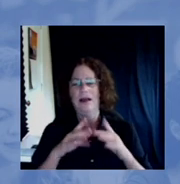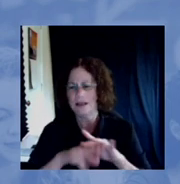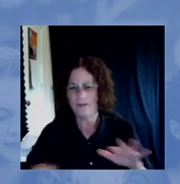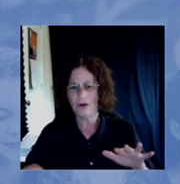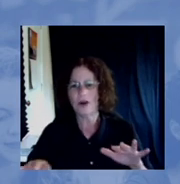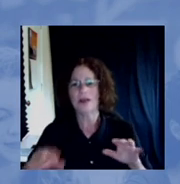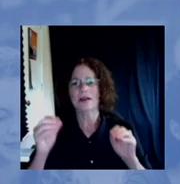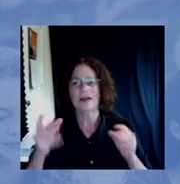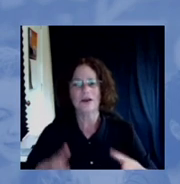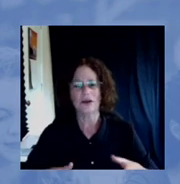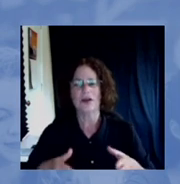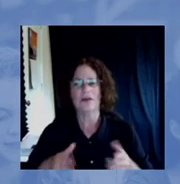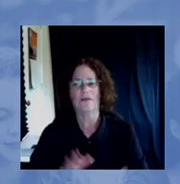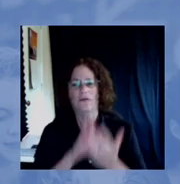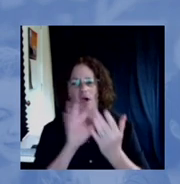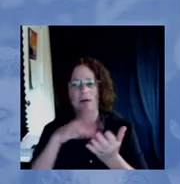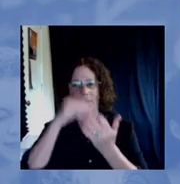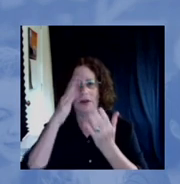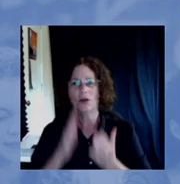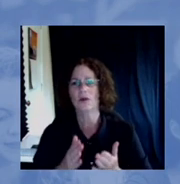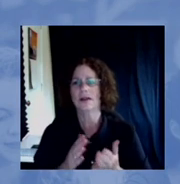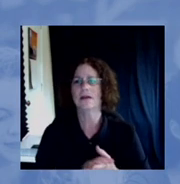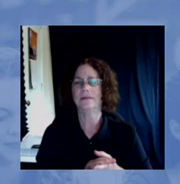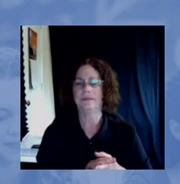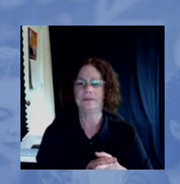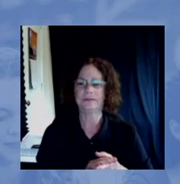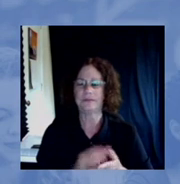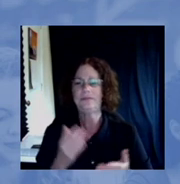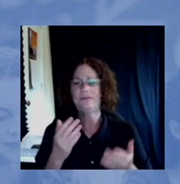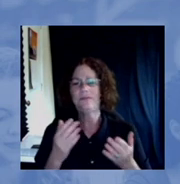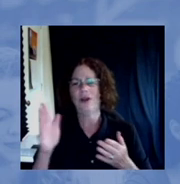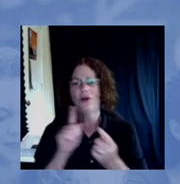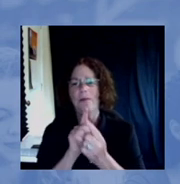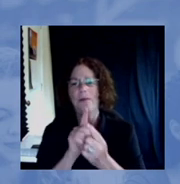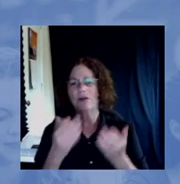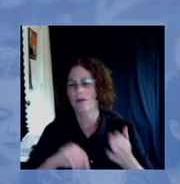STUDENTS. >> I BET YOU MADE YOUR MENTOR PROUD. IS THAT TEACHER WHO RECRUITED YOU INTO TEACHING WATCHING RIGHT NOW